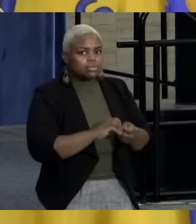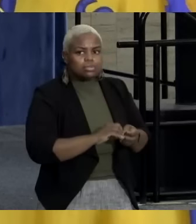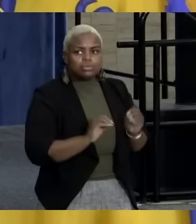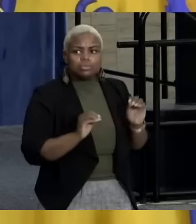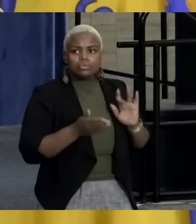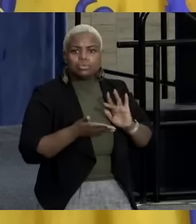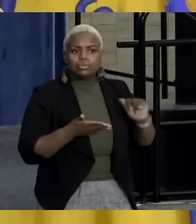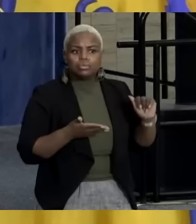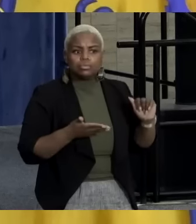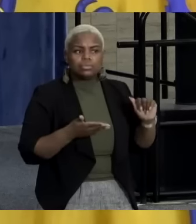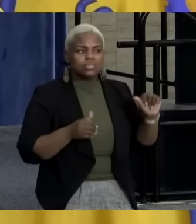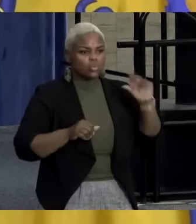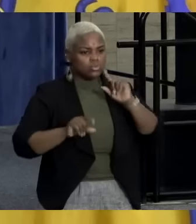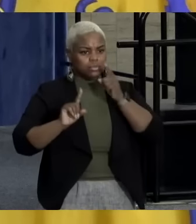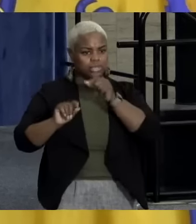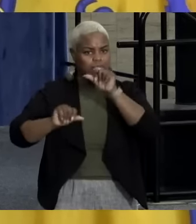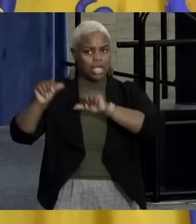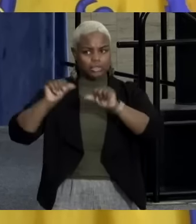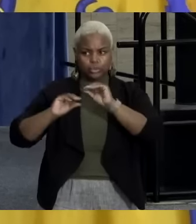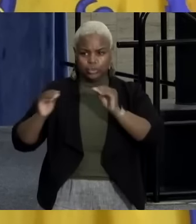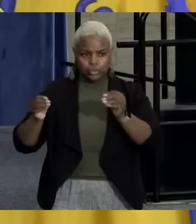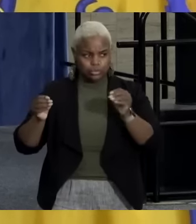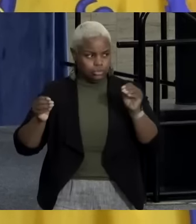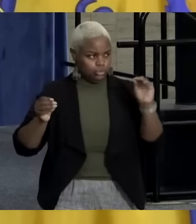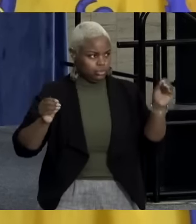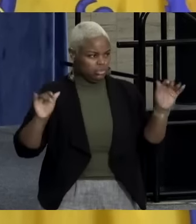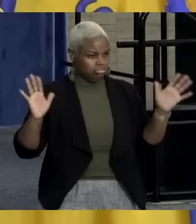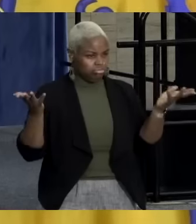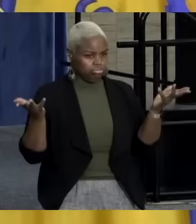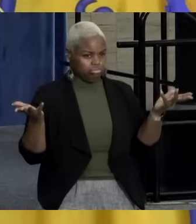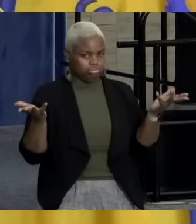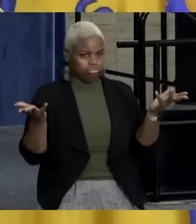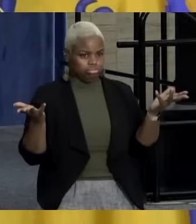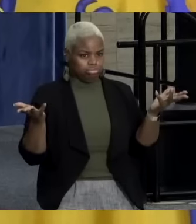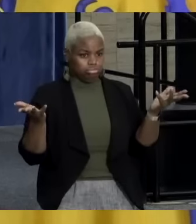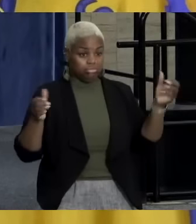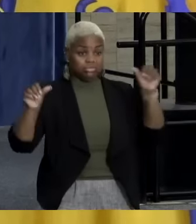snake oil cures diseases, and science goes out the women -- out the window.